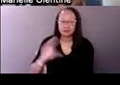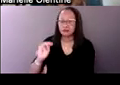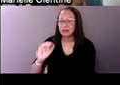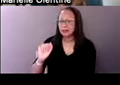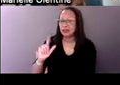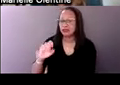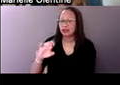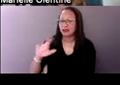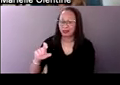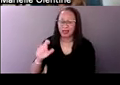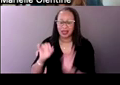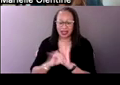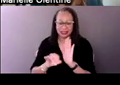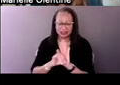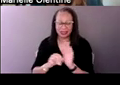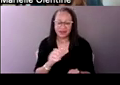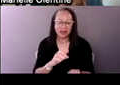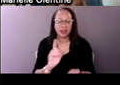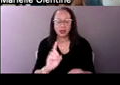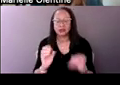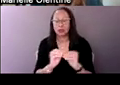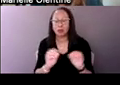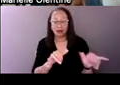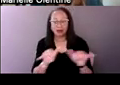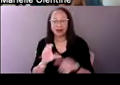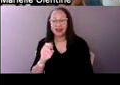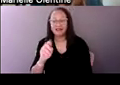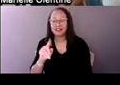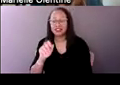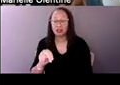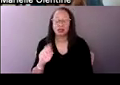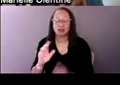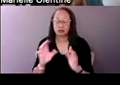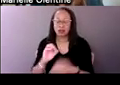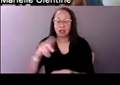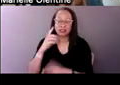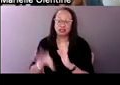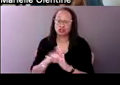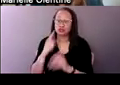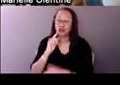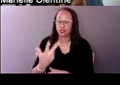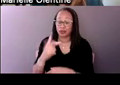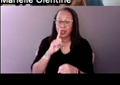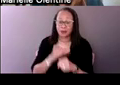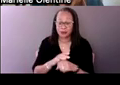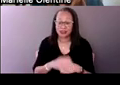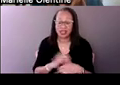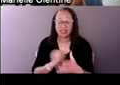this type of film. So you look up the film, or the page of the producer.